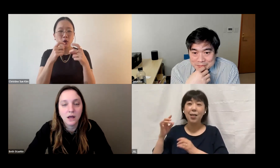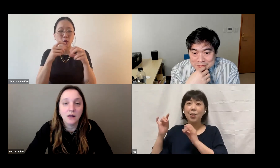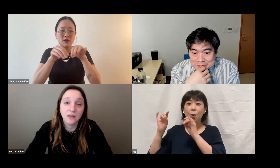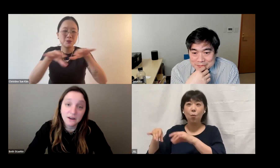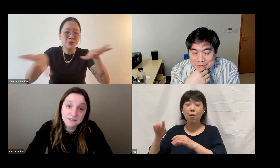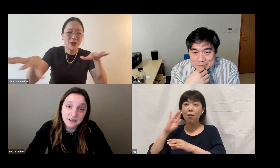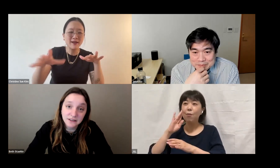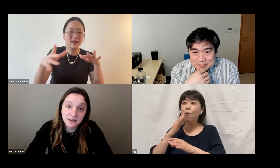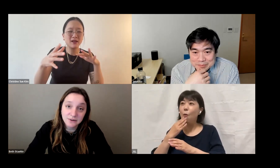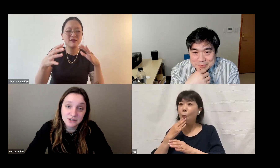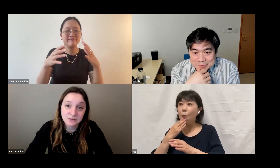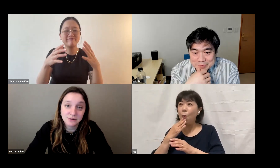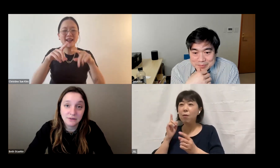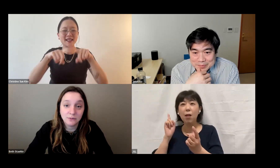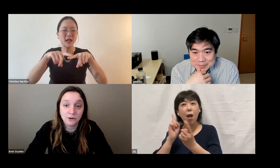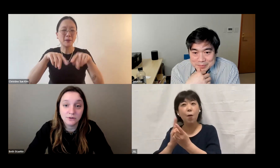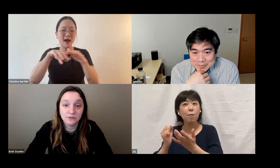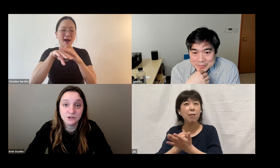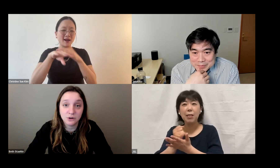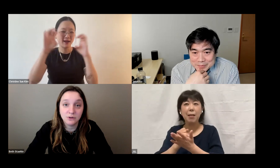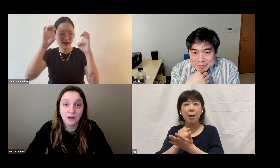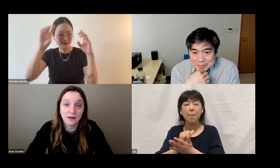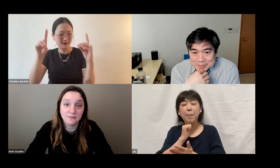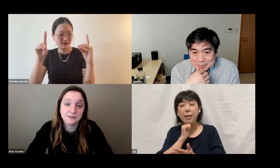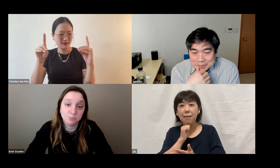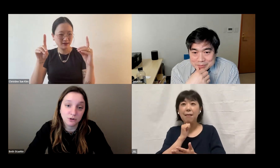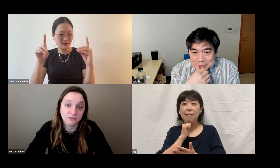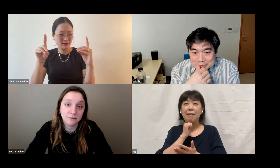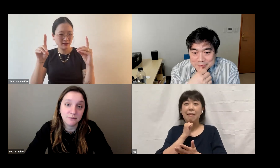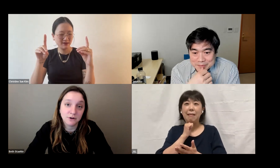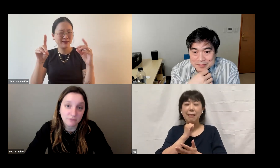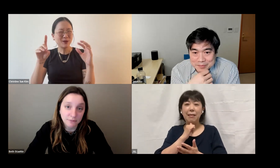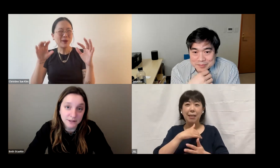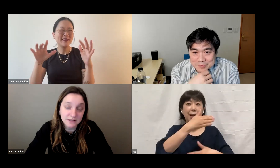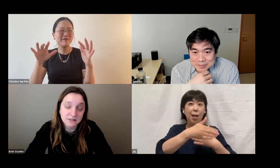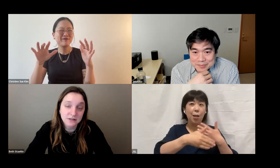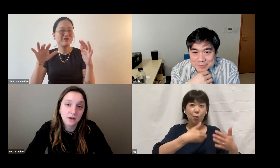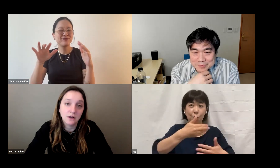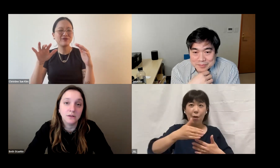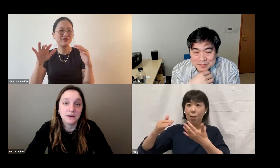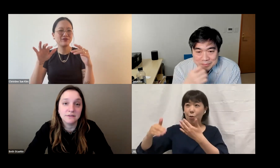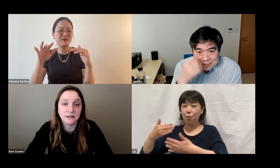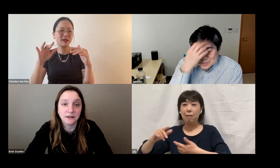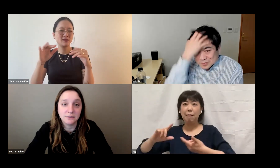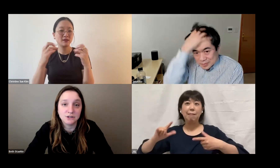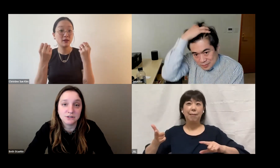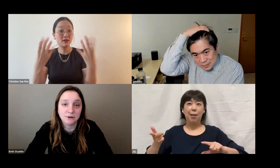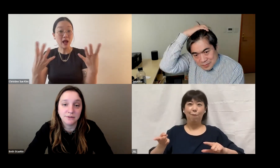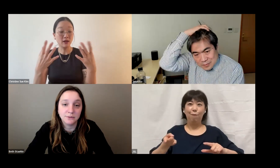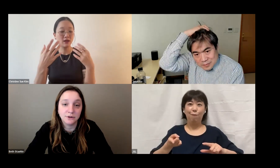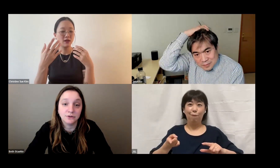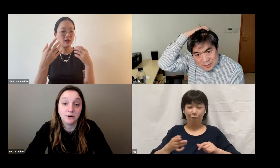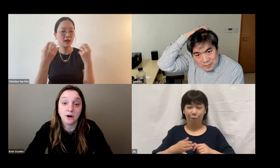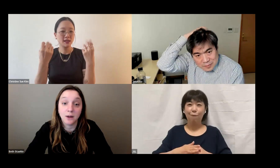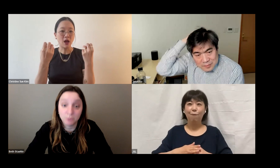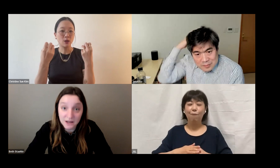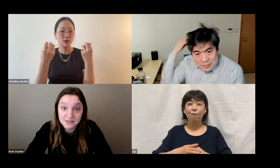A lot of sign languages around the world don't have support from their government. A lot of sign languages around the world are oppressed.